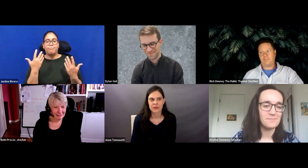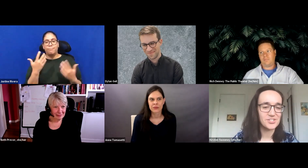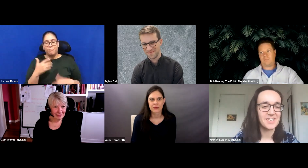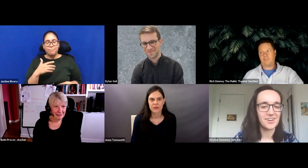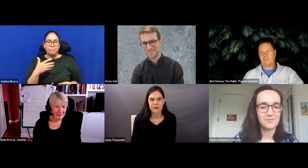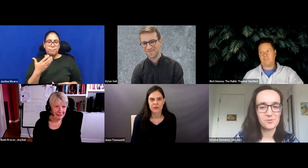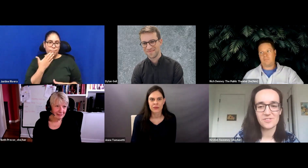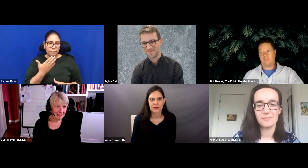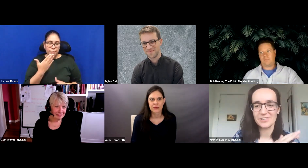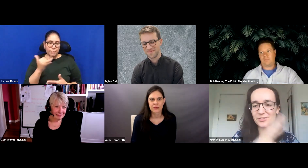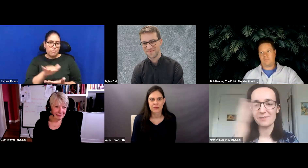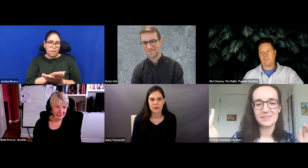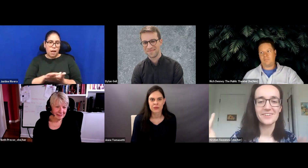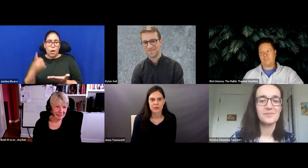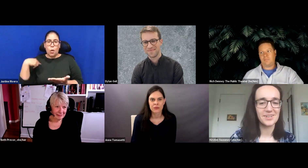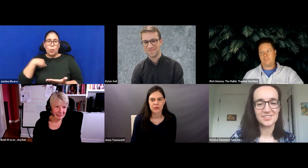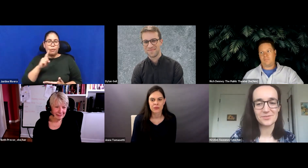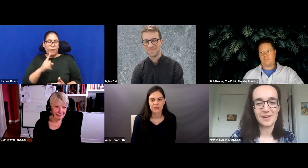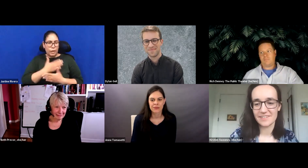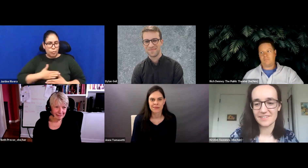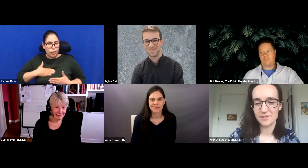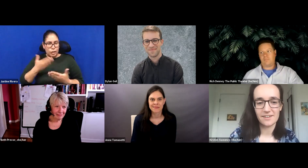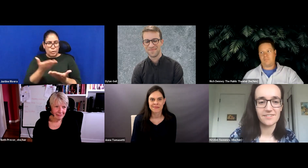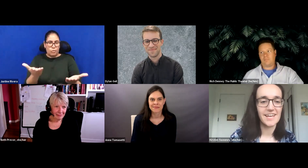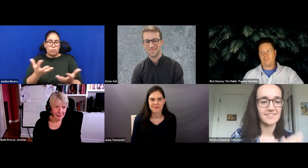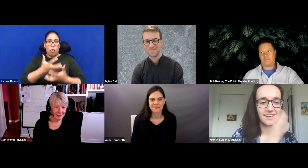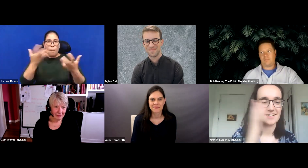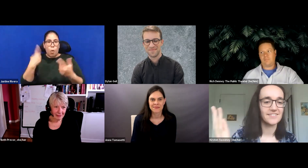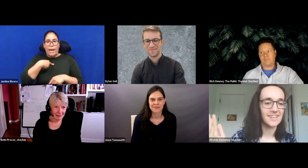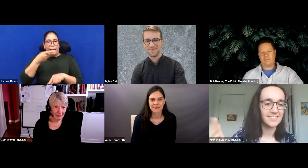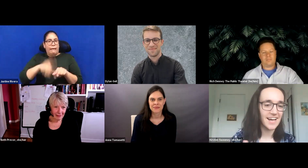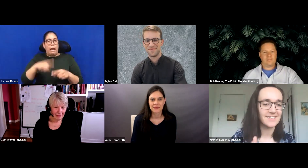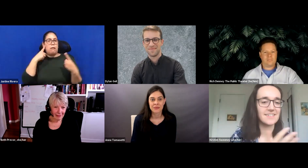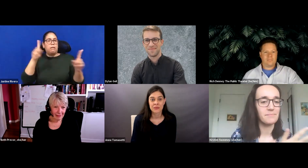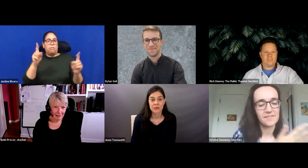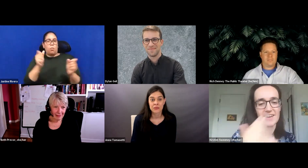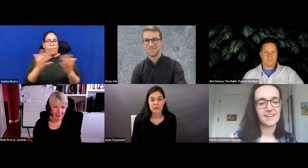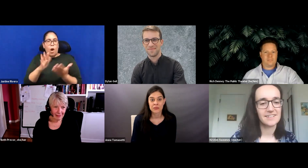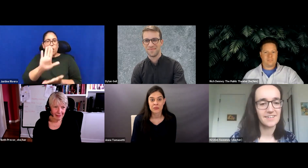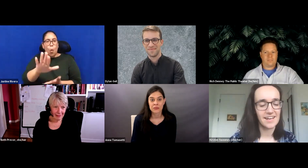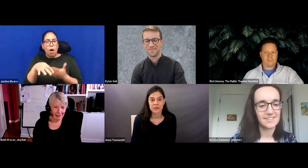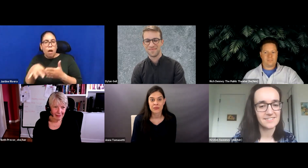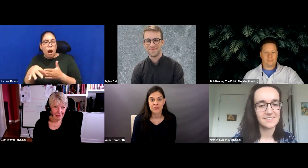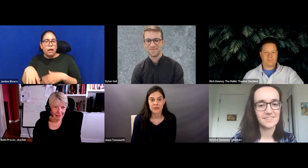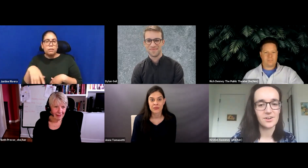appreciate all of you so much. I mean, we couldn't do any of this without Hands On' guidance and Beth's guidance and, you know,